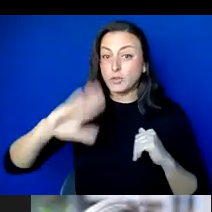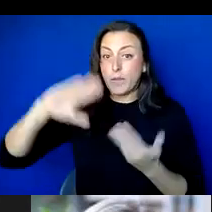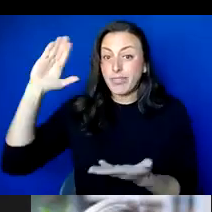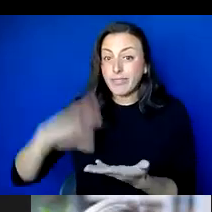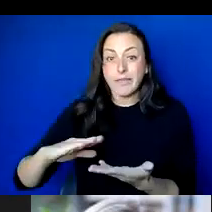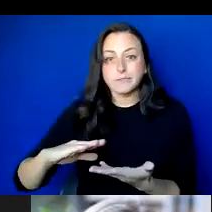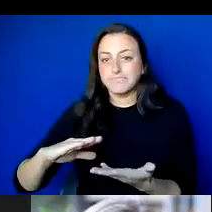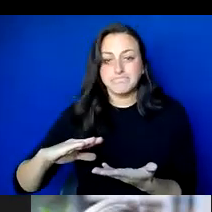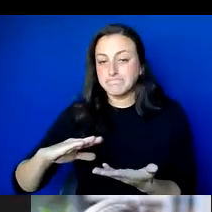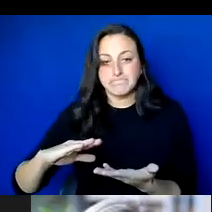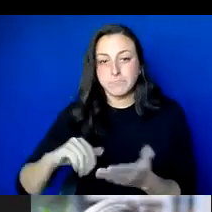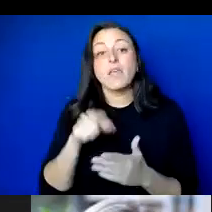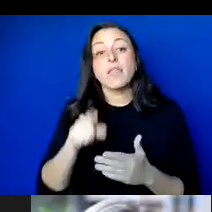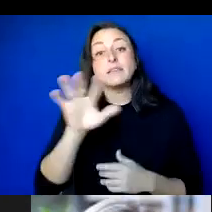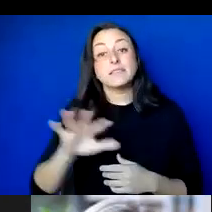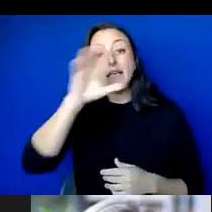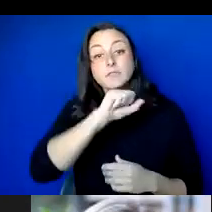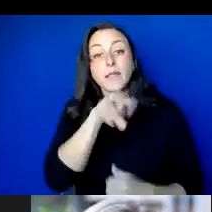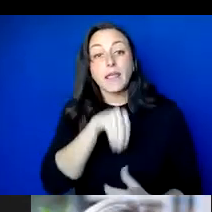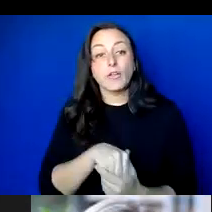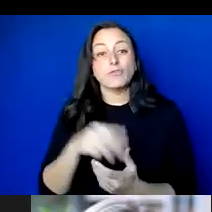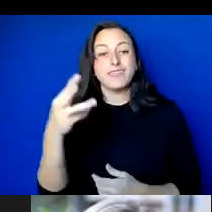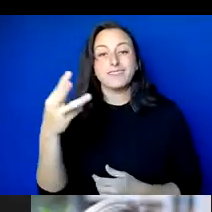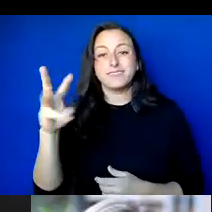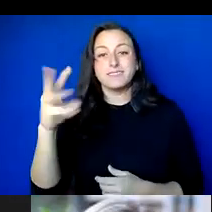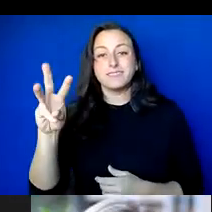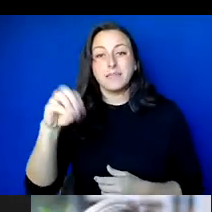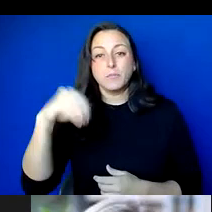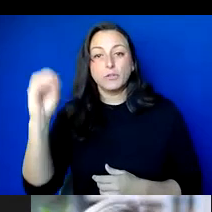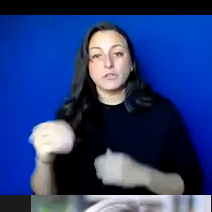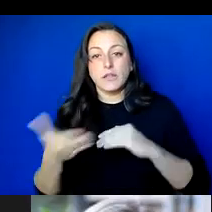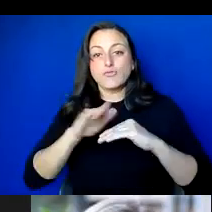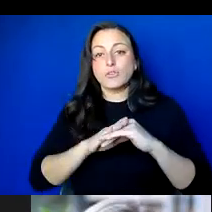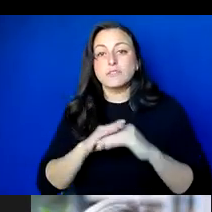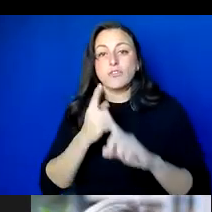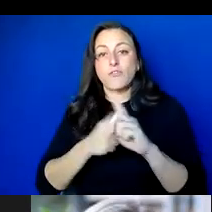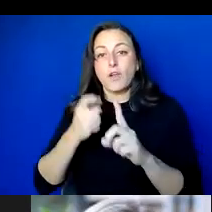This estimate includes the 16% increase that the Biden administration announced and also